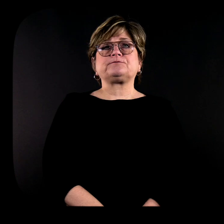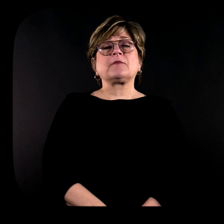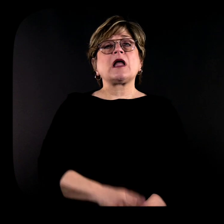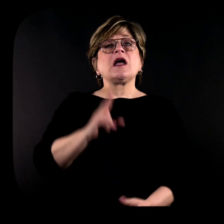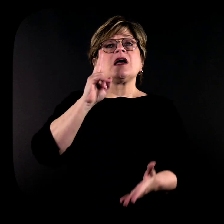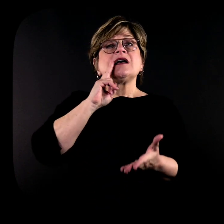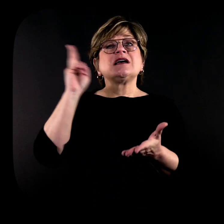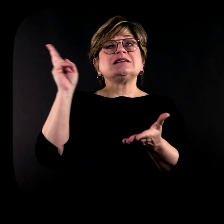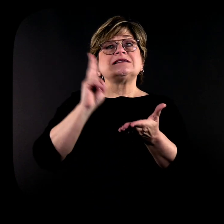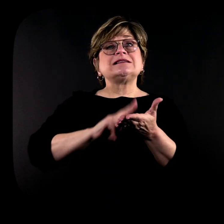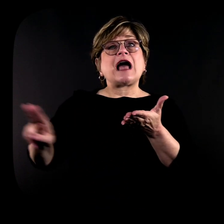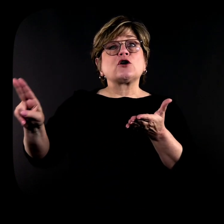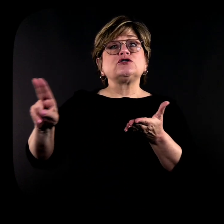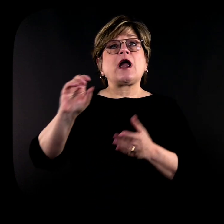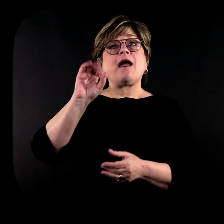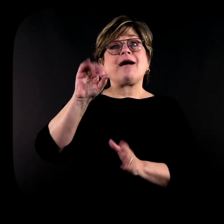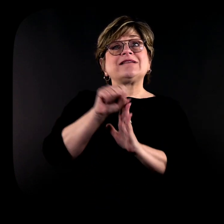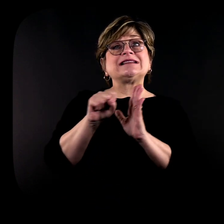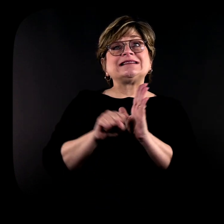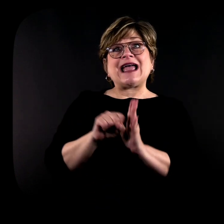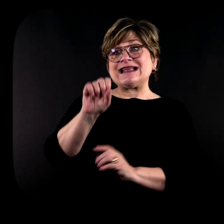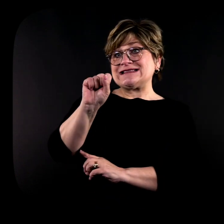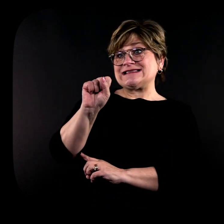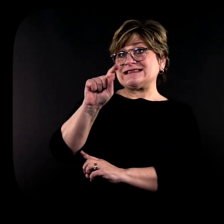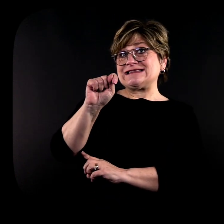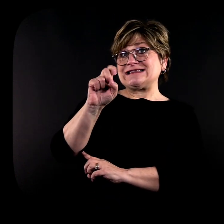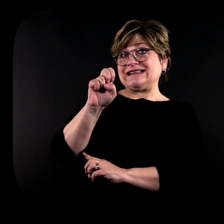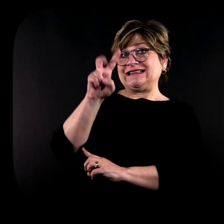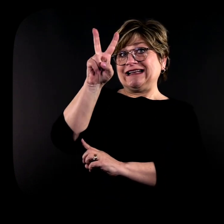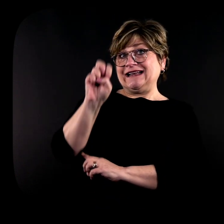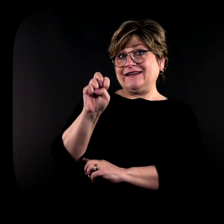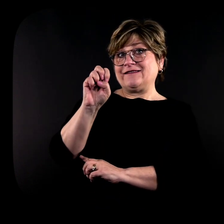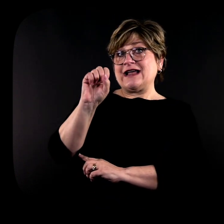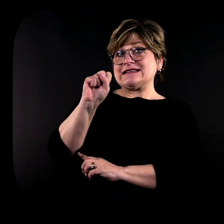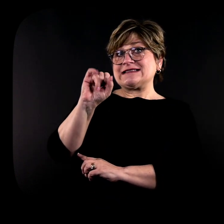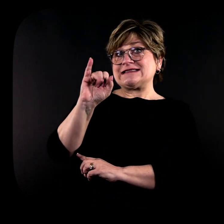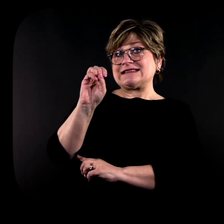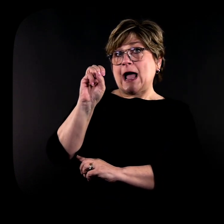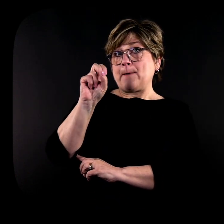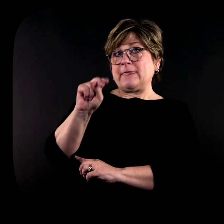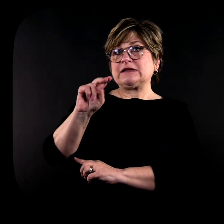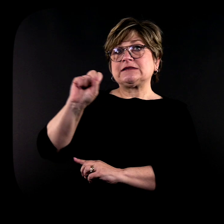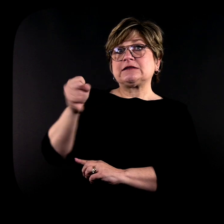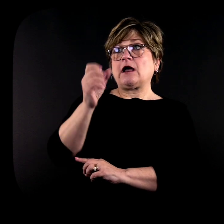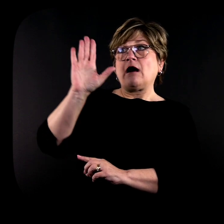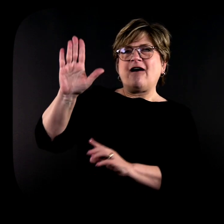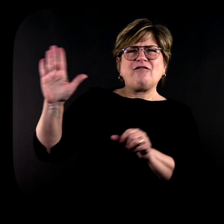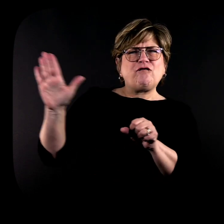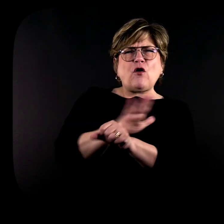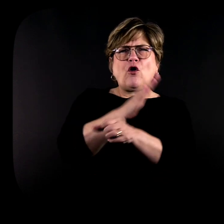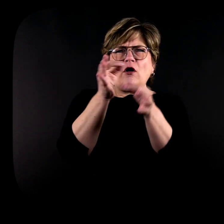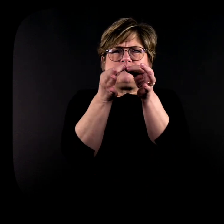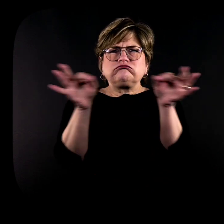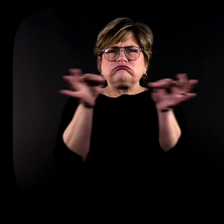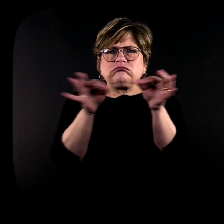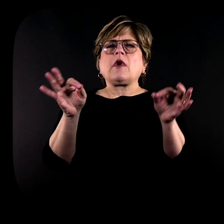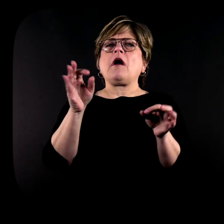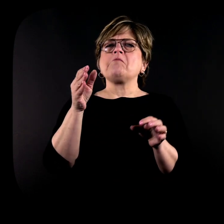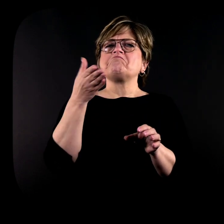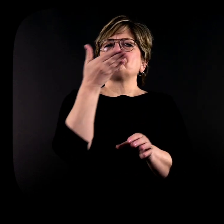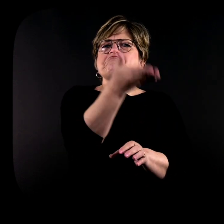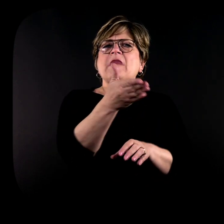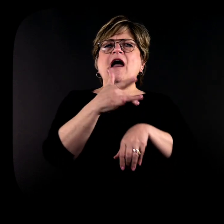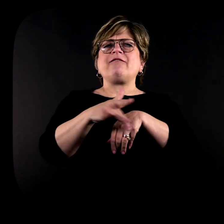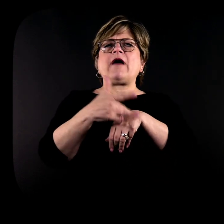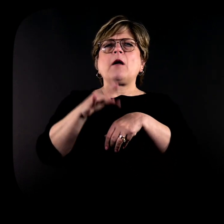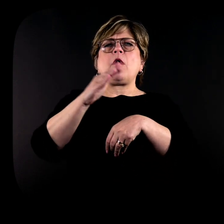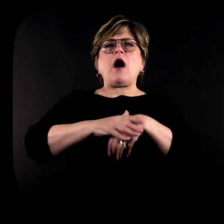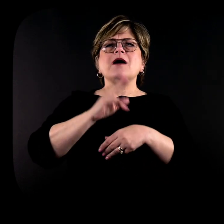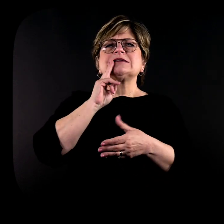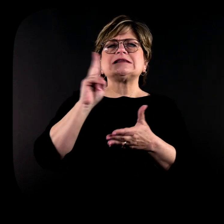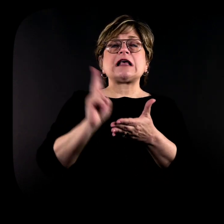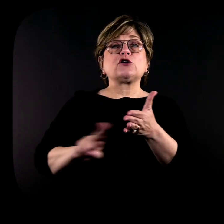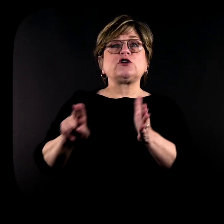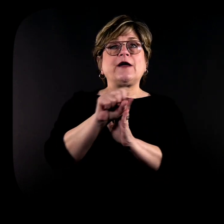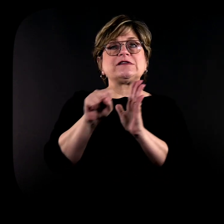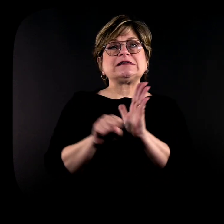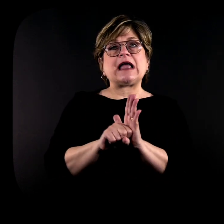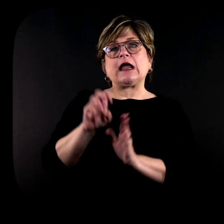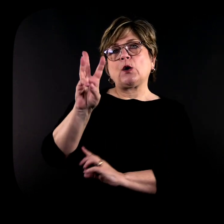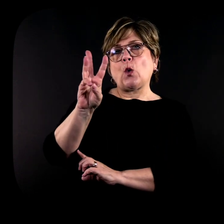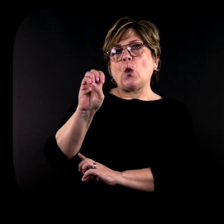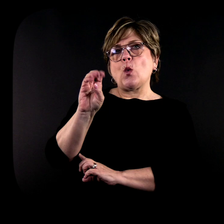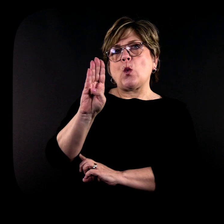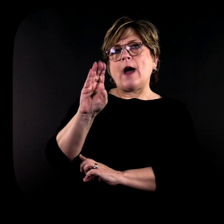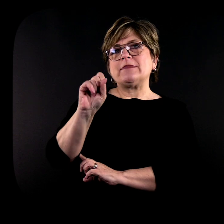Secretary of State Steve Simon’s full statement is available on the Secretary of State’s website.